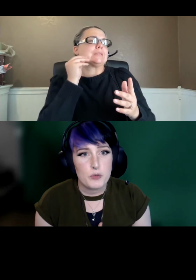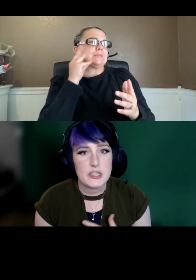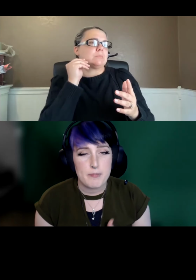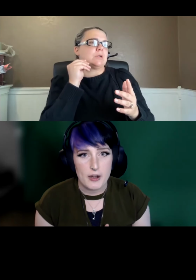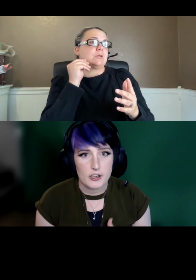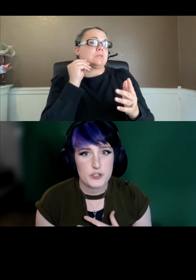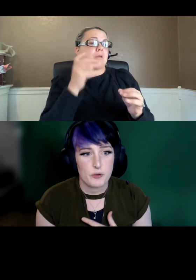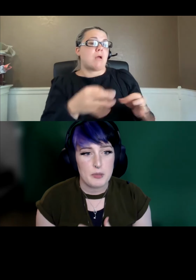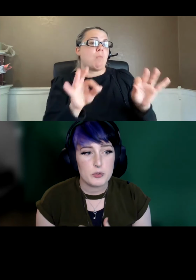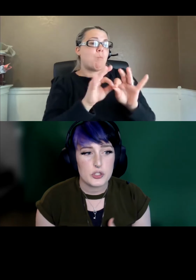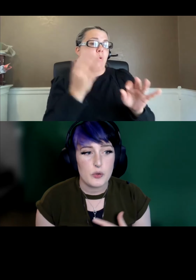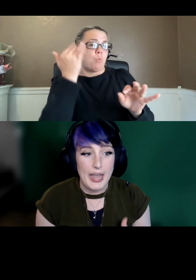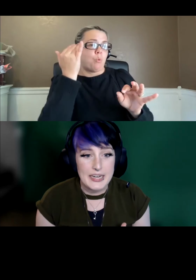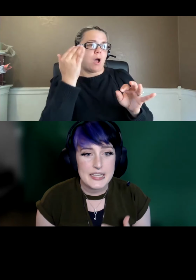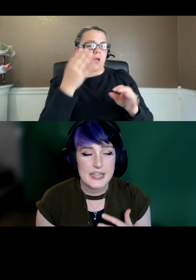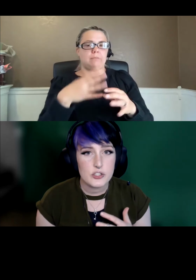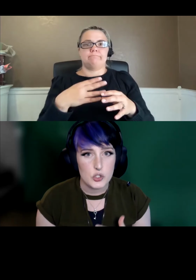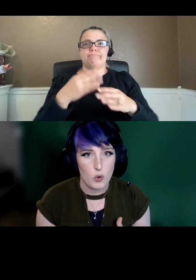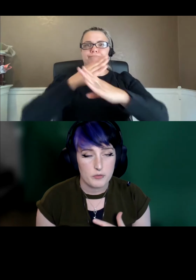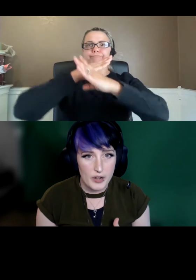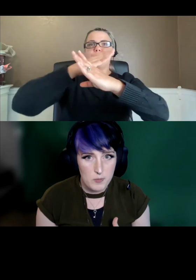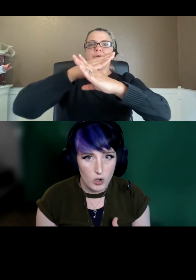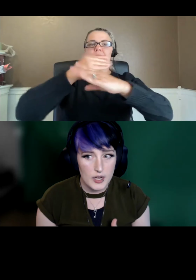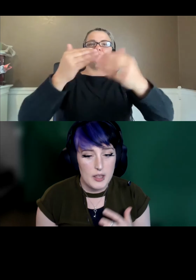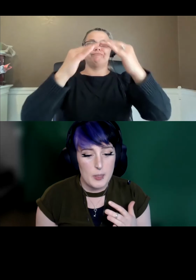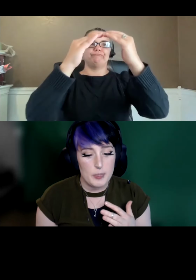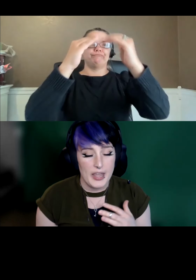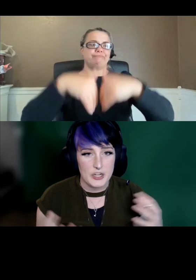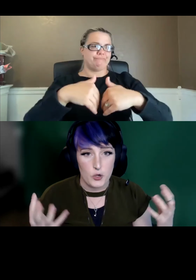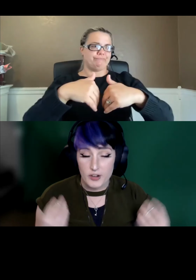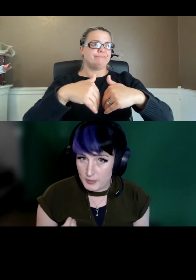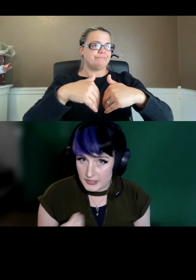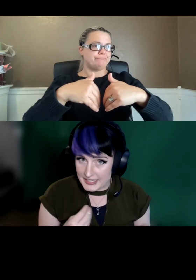removing the barriers for people to access your framework, and you're already building